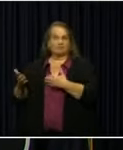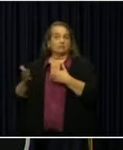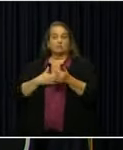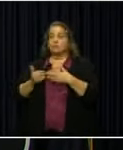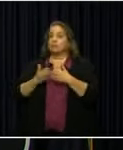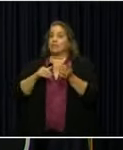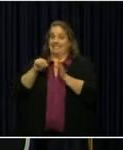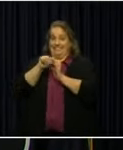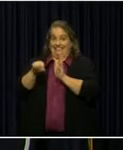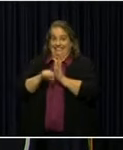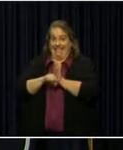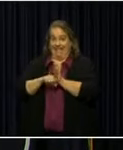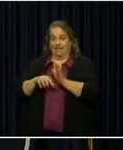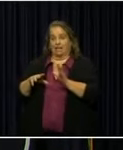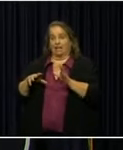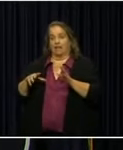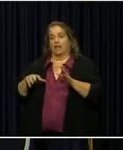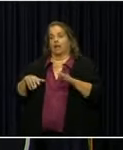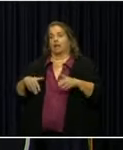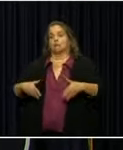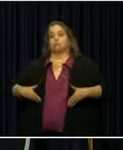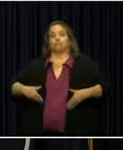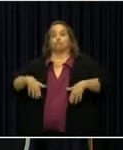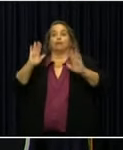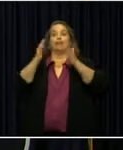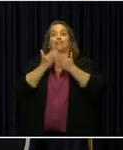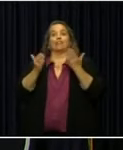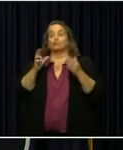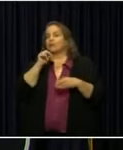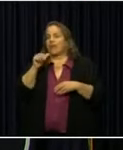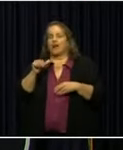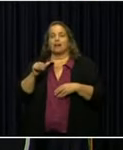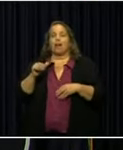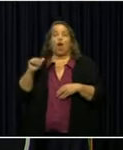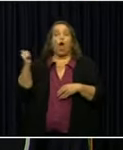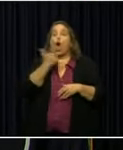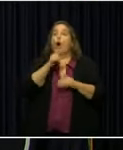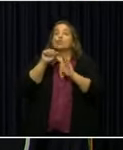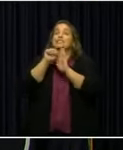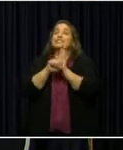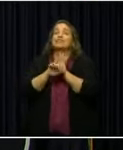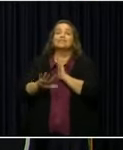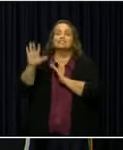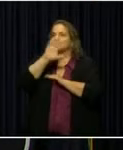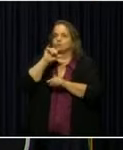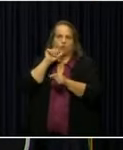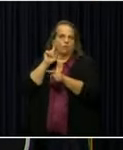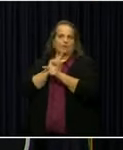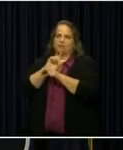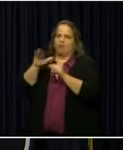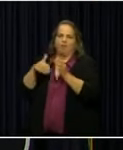GATHERING, ANY ONE CAN DO. SO LONG-TERM CARE FACILITIES HAVE BEEN ONE OF OUR MAJOR CONCERNS FROM THE BEGINNING.